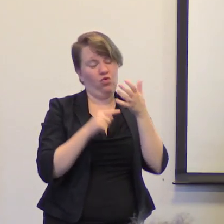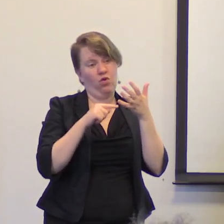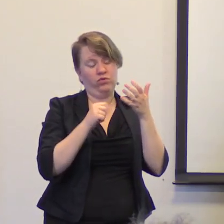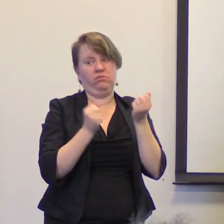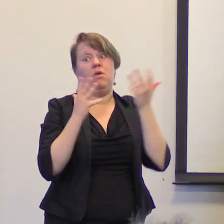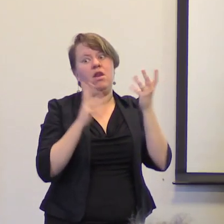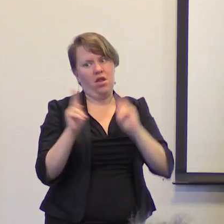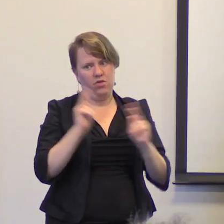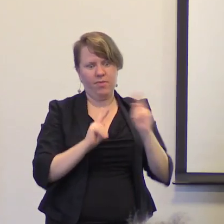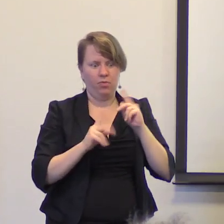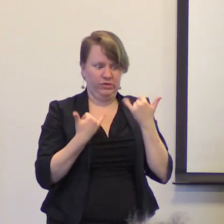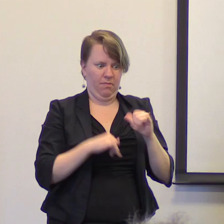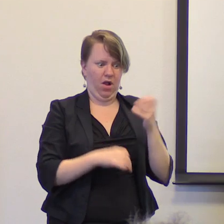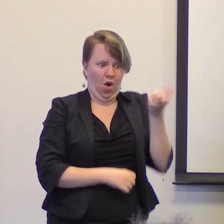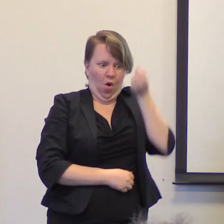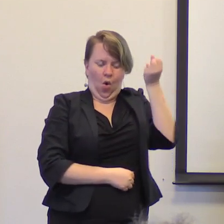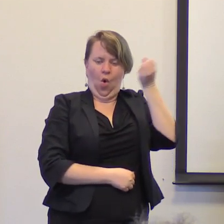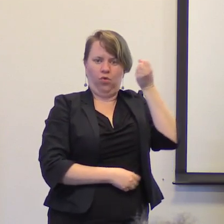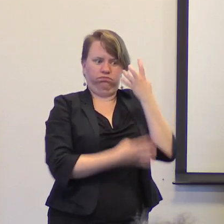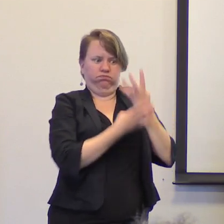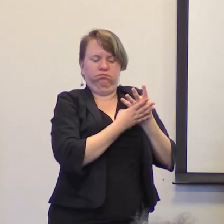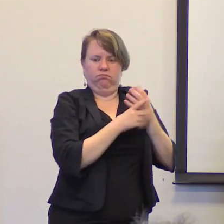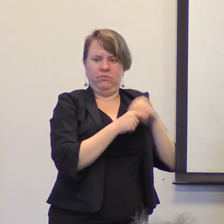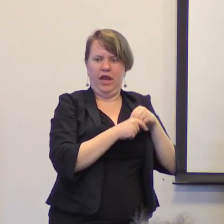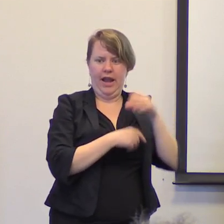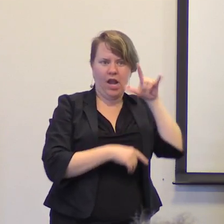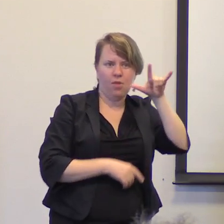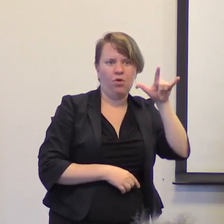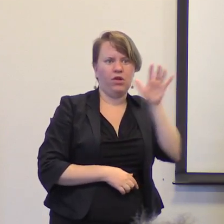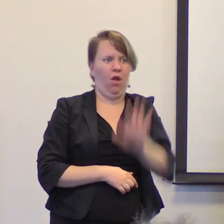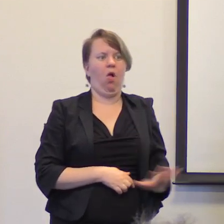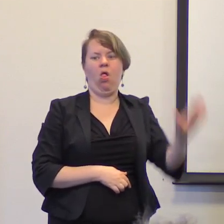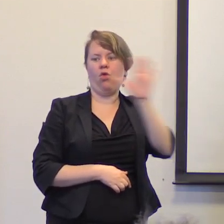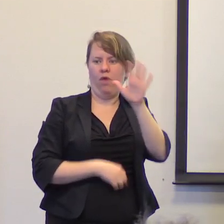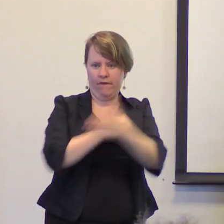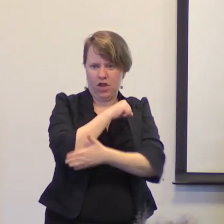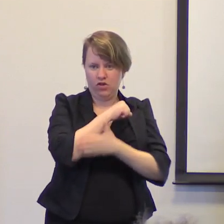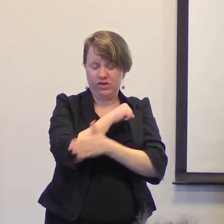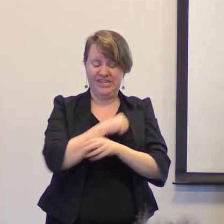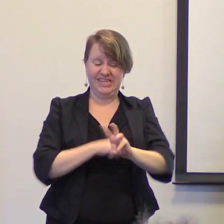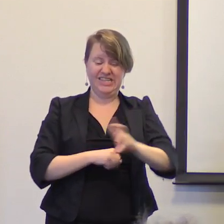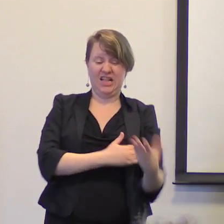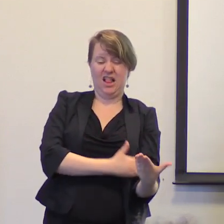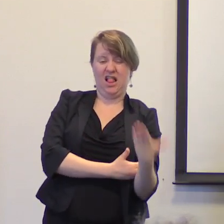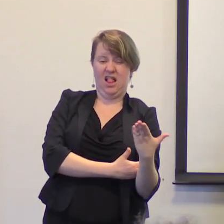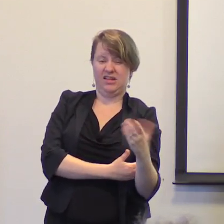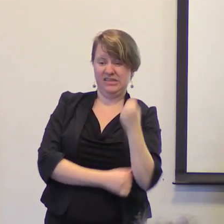who were being detained at airports, not just in New York but around the country. Six a.m. Saturday morning, they filed those papers.